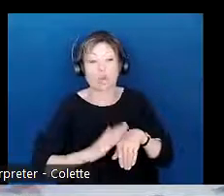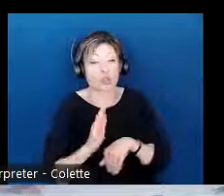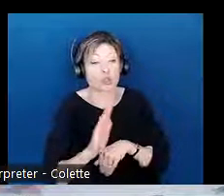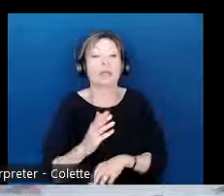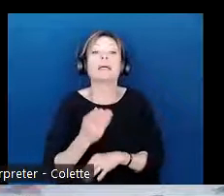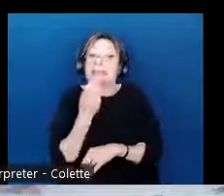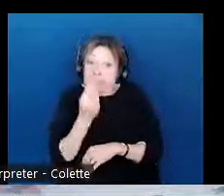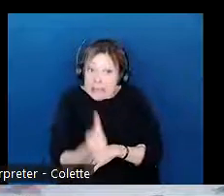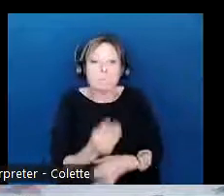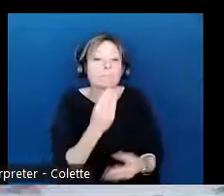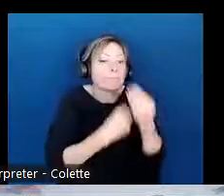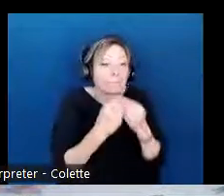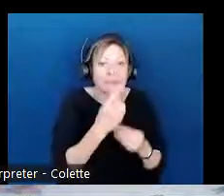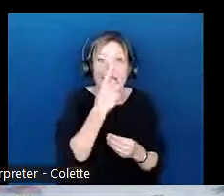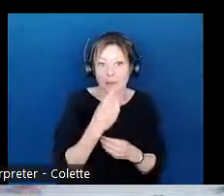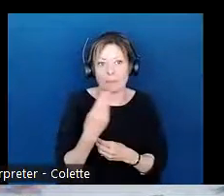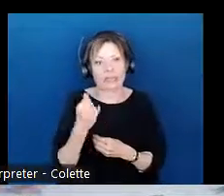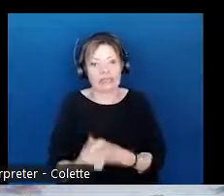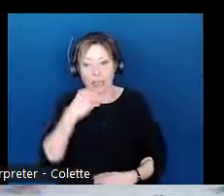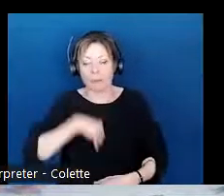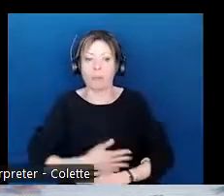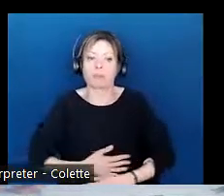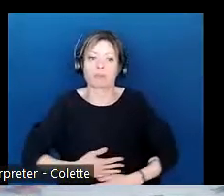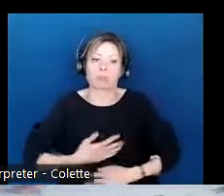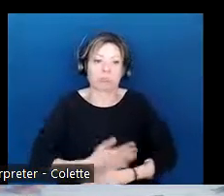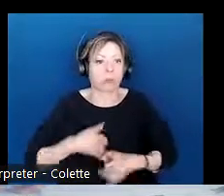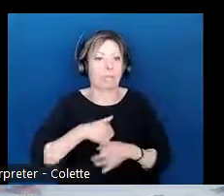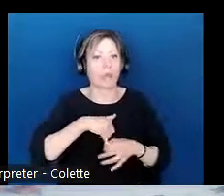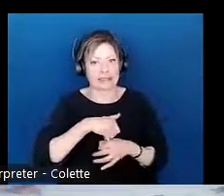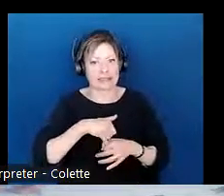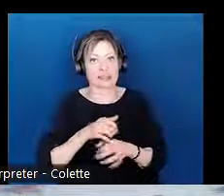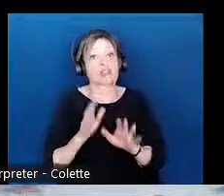are really poisonous so it's definitely worth checking or that you're with an expert before